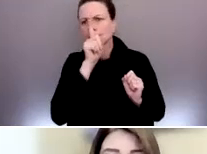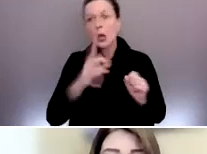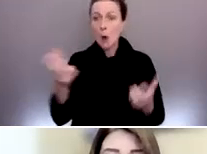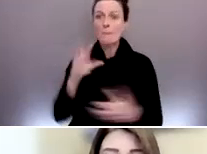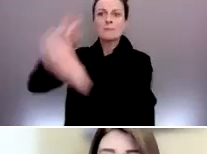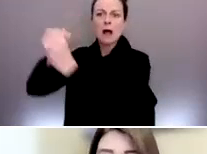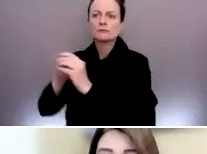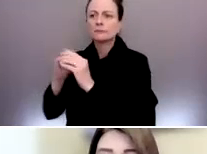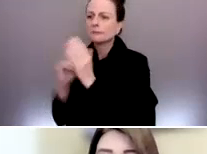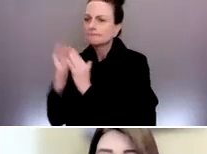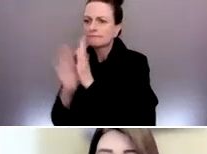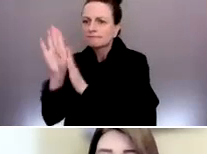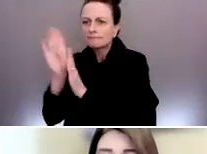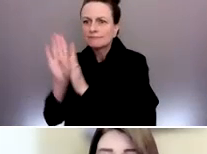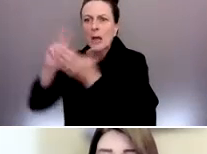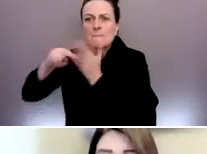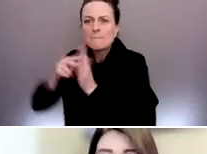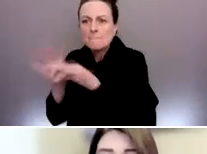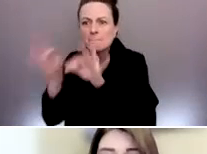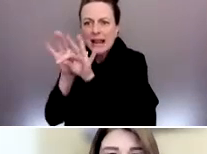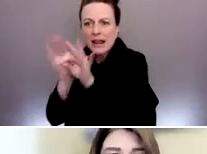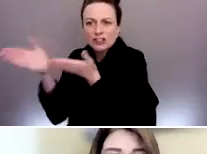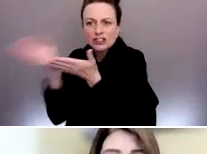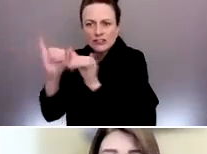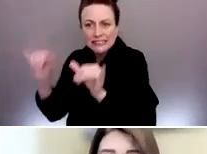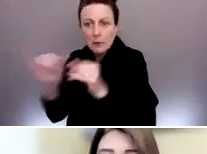build meaningful systems of service with the foundations of our hopes and ancestors.